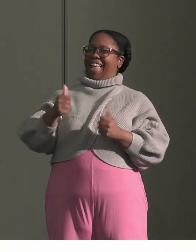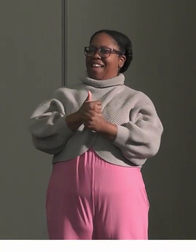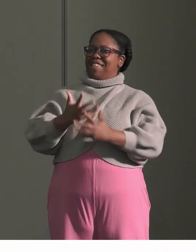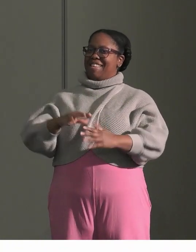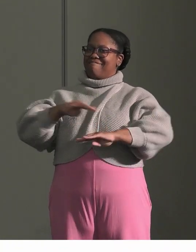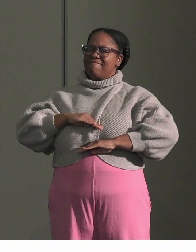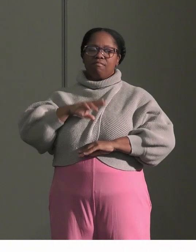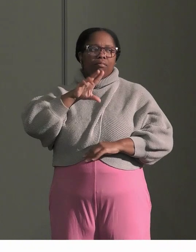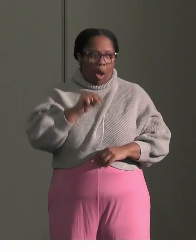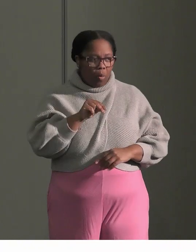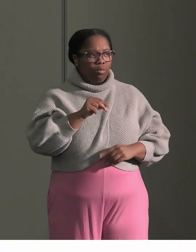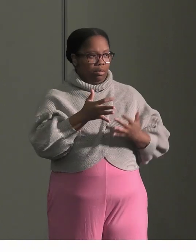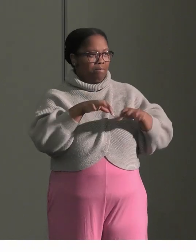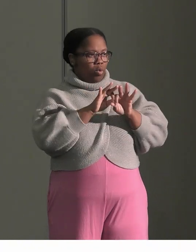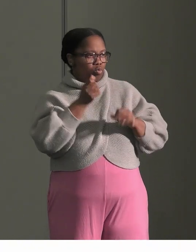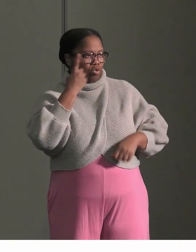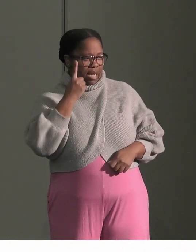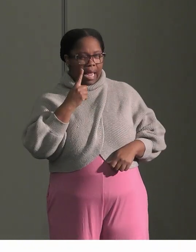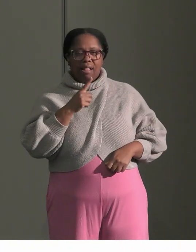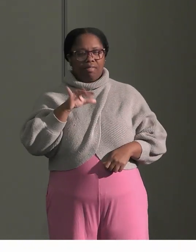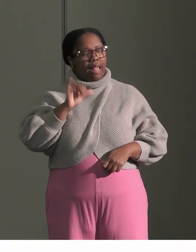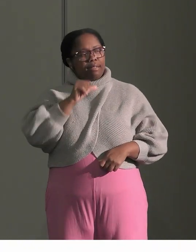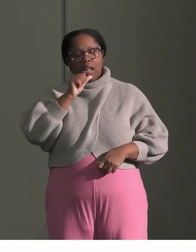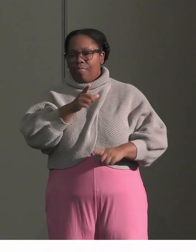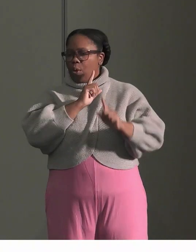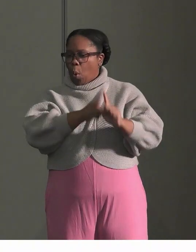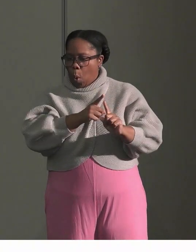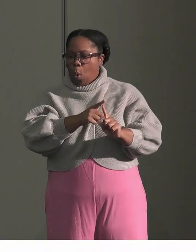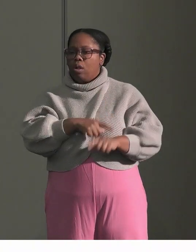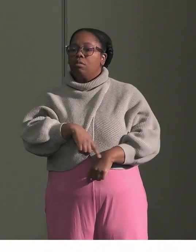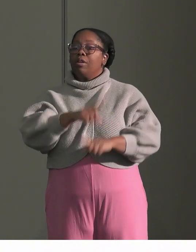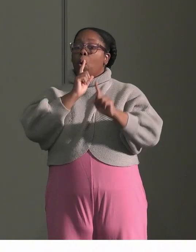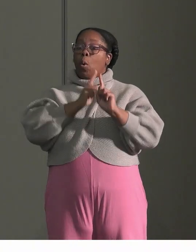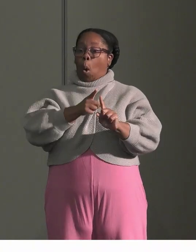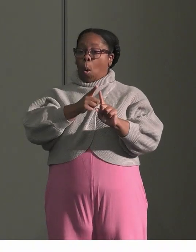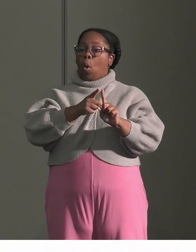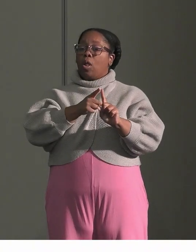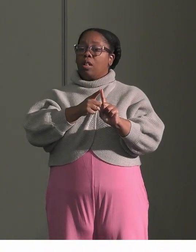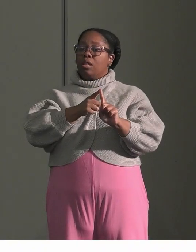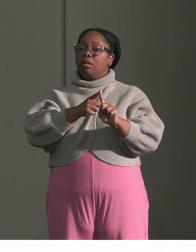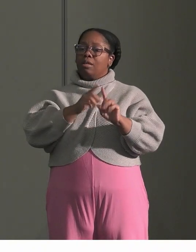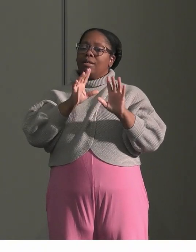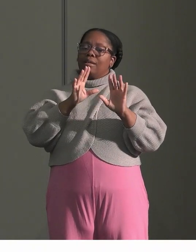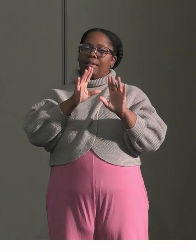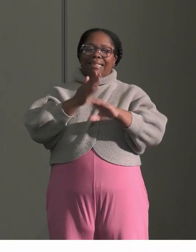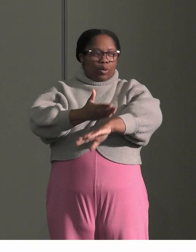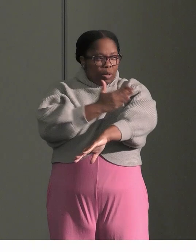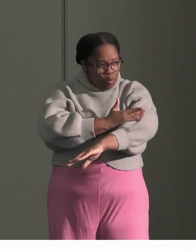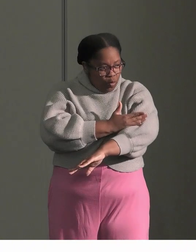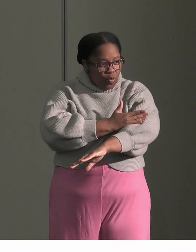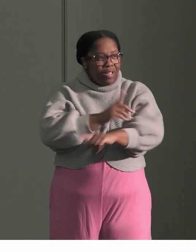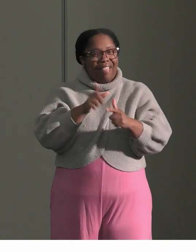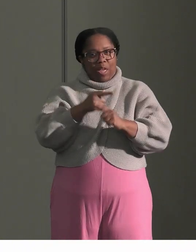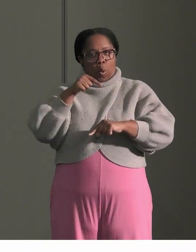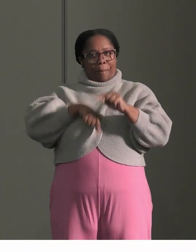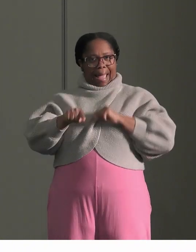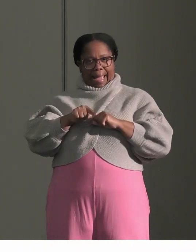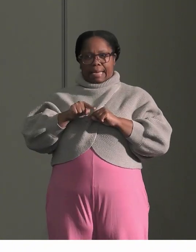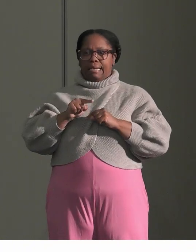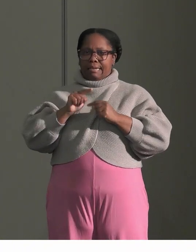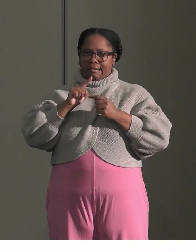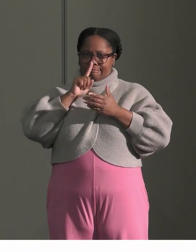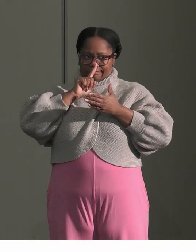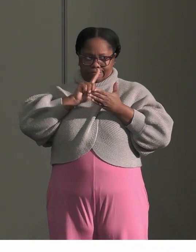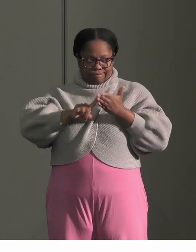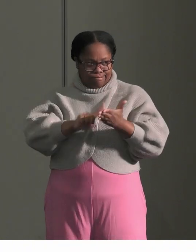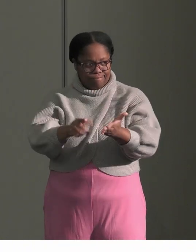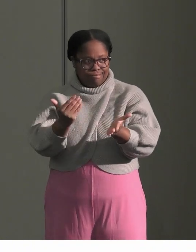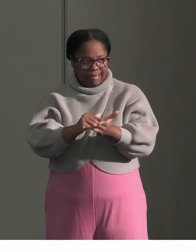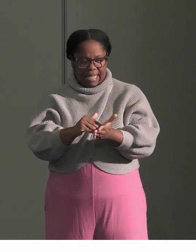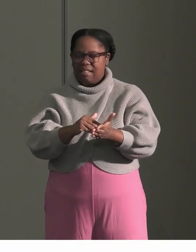goal. The goal is to improve and explore it again. The number of times I've -- I will backup to tell